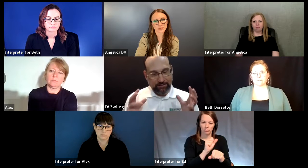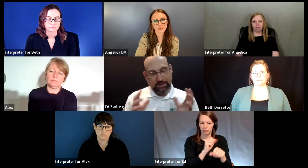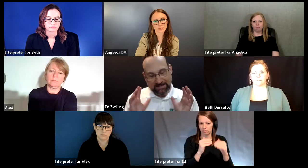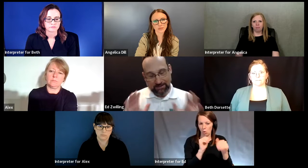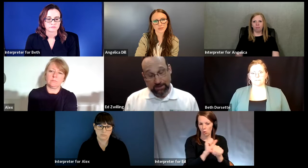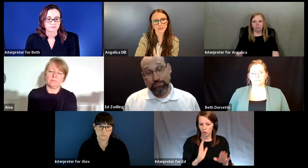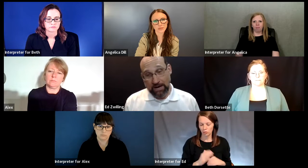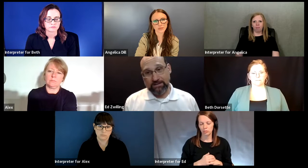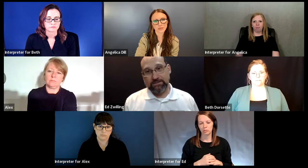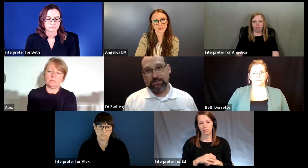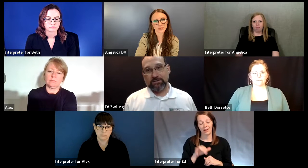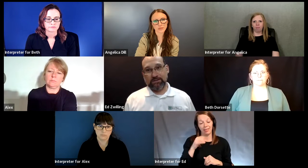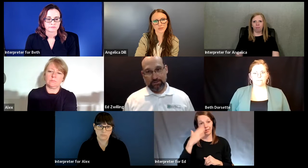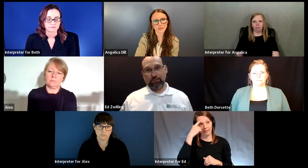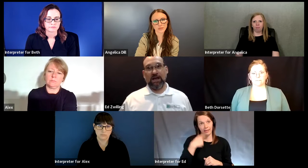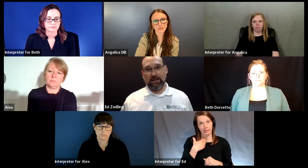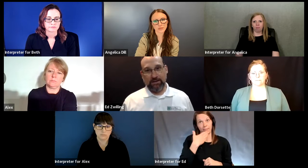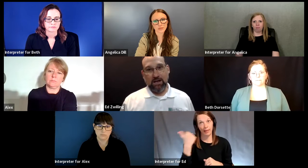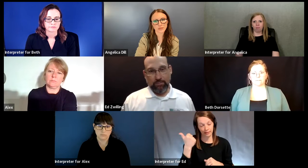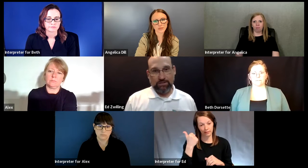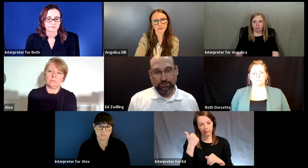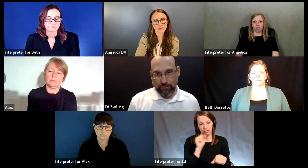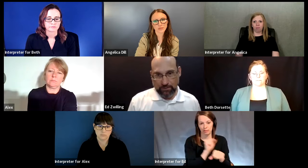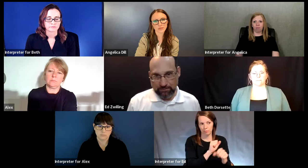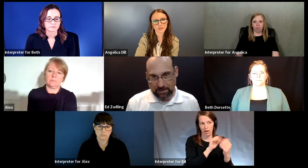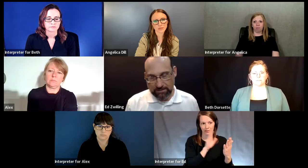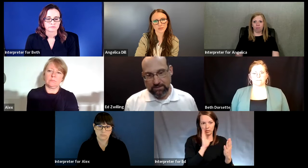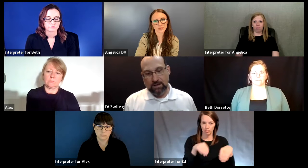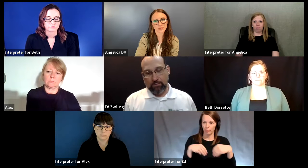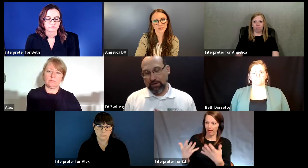I think that's the best practice is to provide the accommodations for those events.